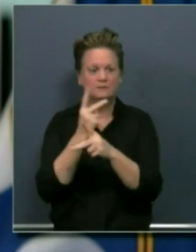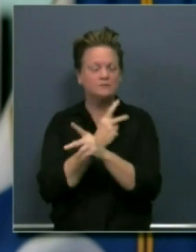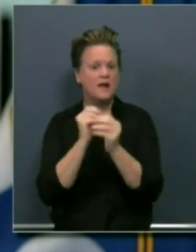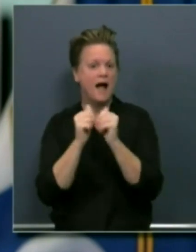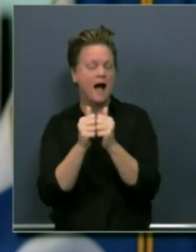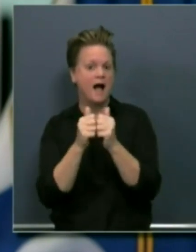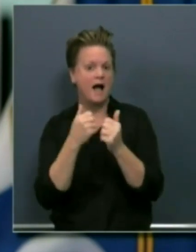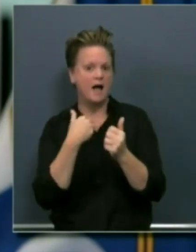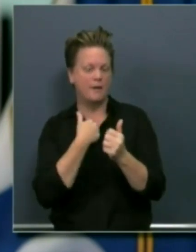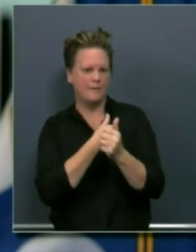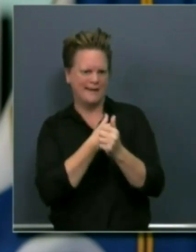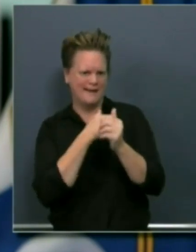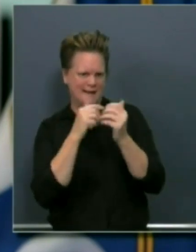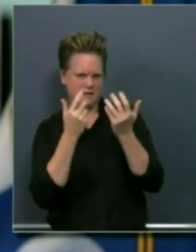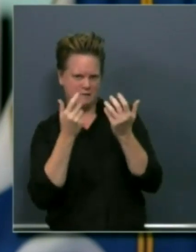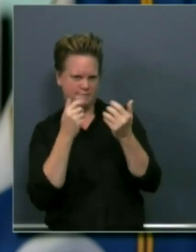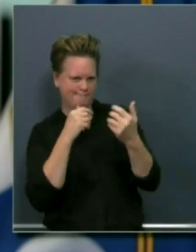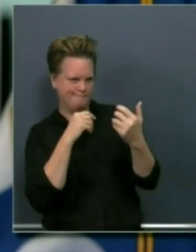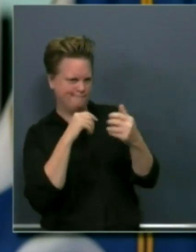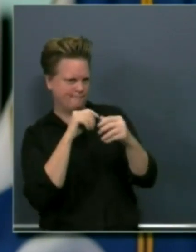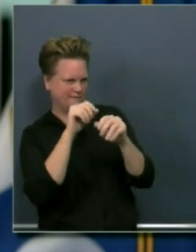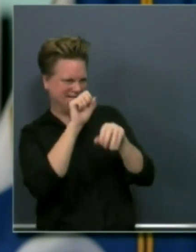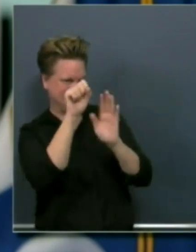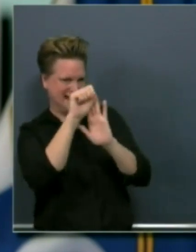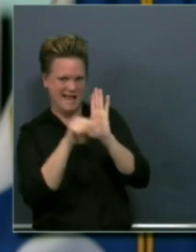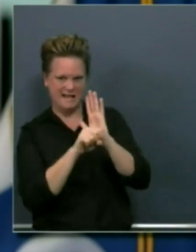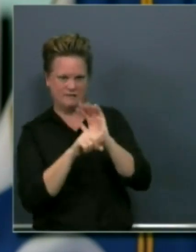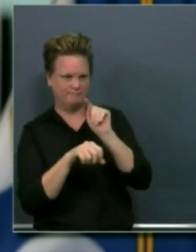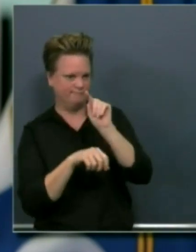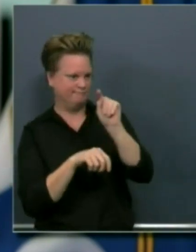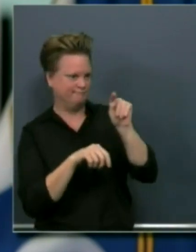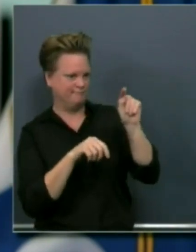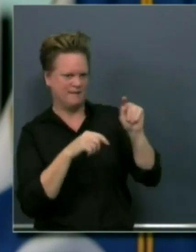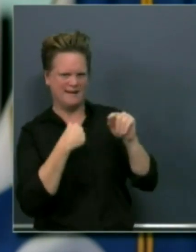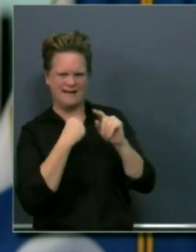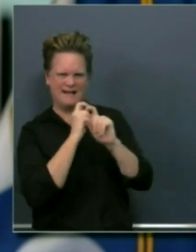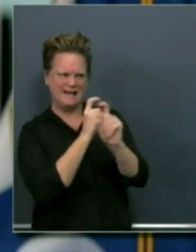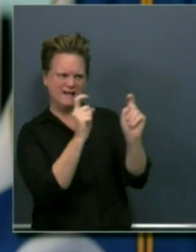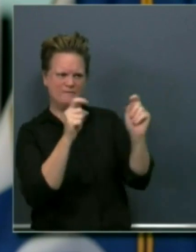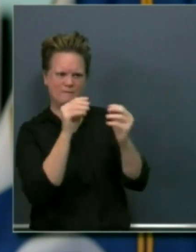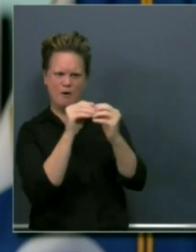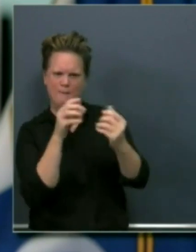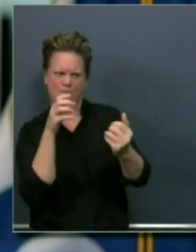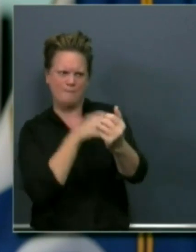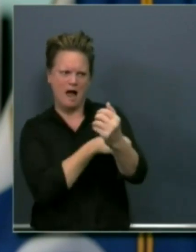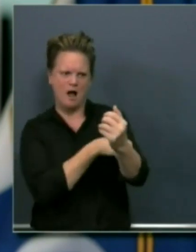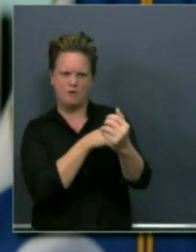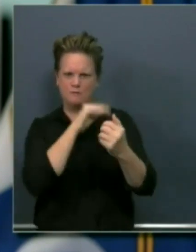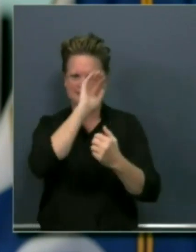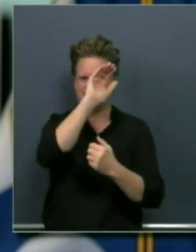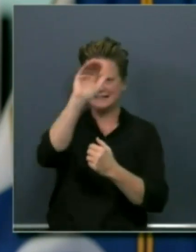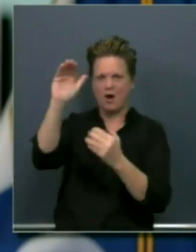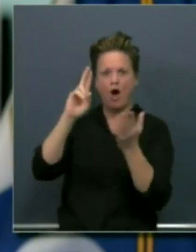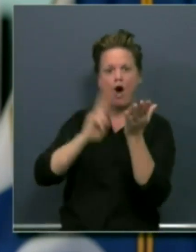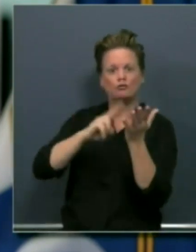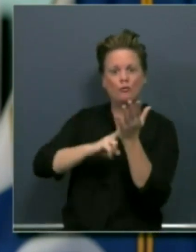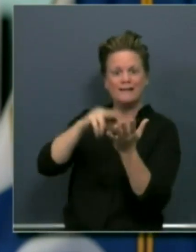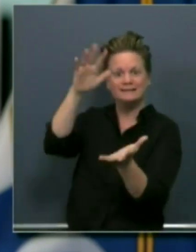DOING MORE TOGETHER AND FIGURE OUT WAYS THAT WE YOU KNOW LEVERAGE OUR PURCHASING CAPACITY A LITTLE BIT MORE. I